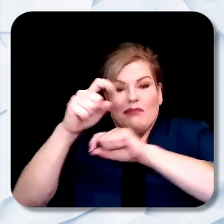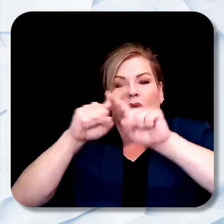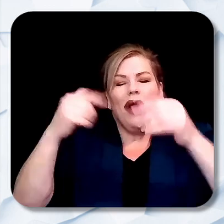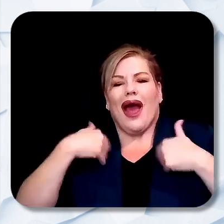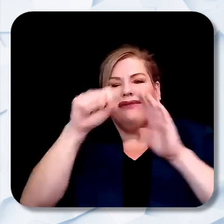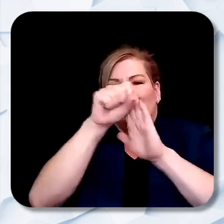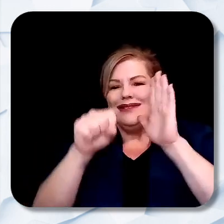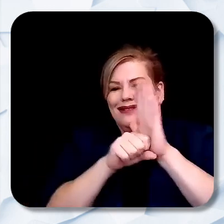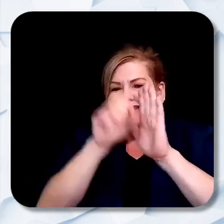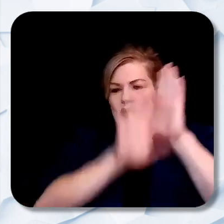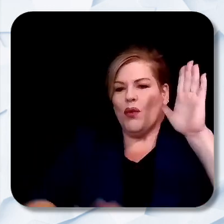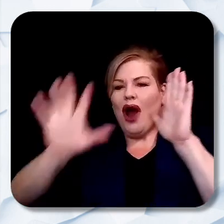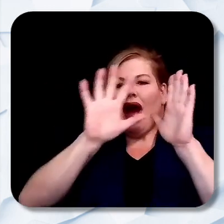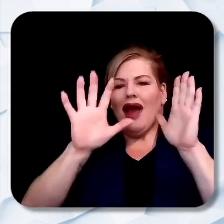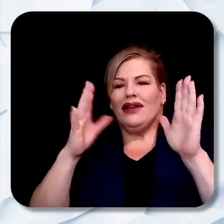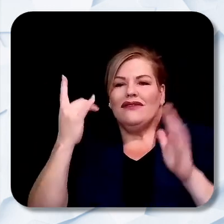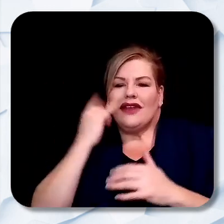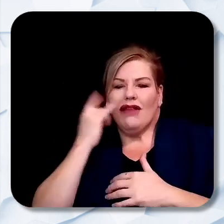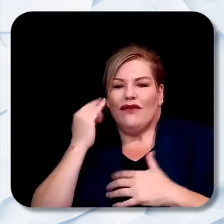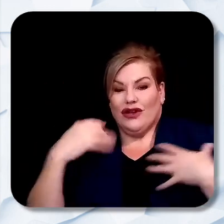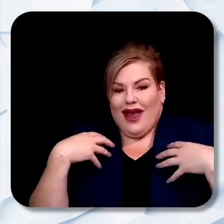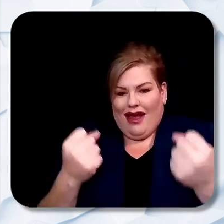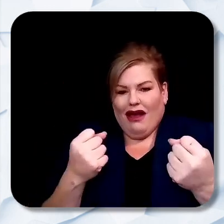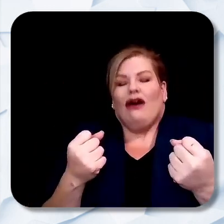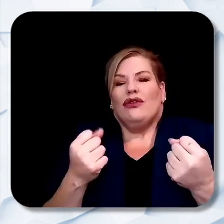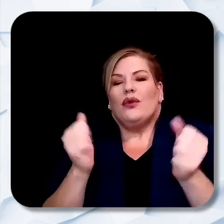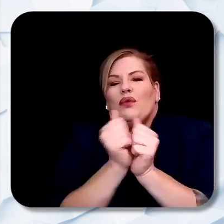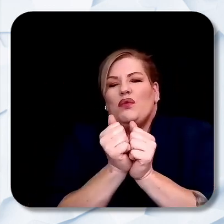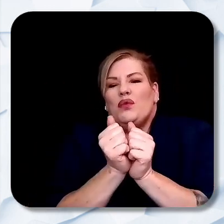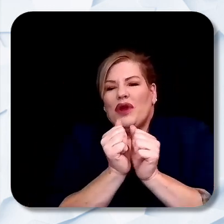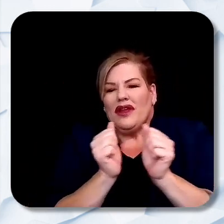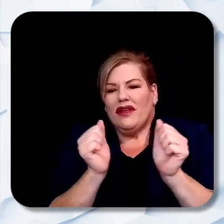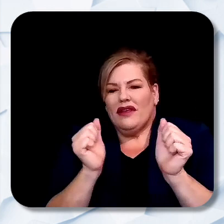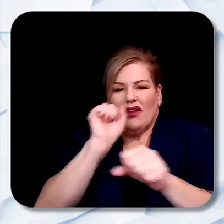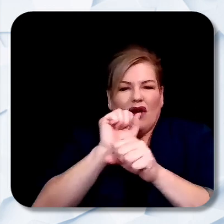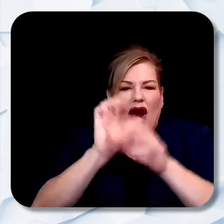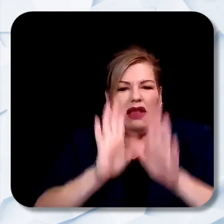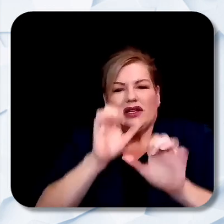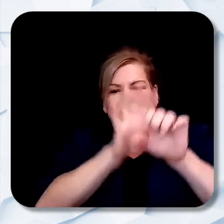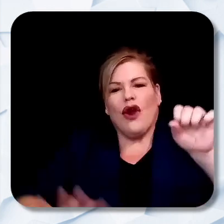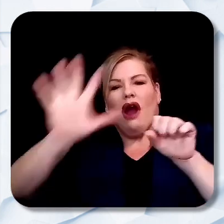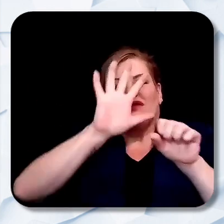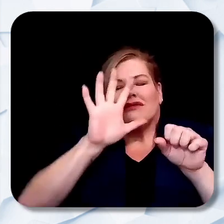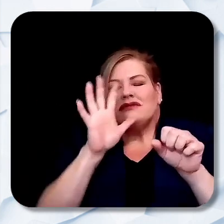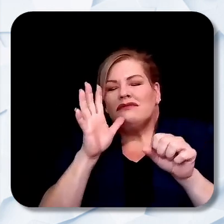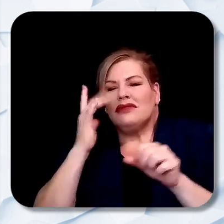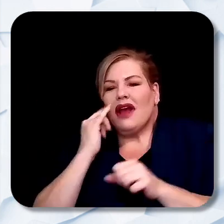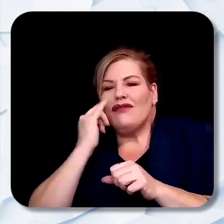community of practice with colleagues across the State, hoping to support all of our educators who do the great work of providing our students with health education.